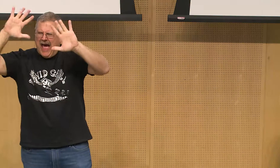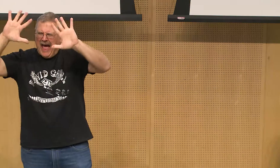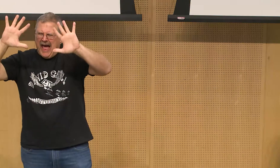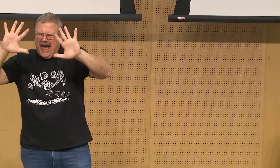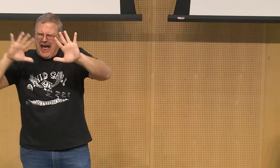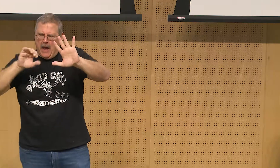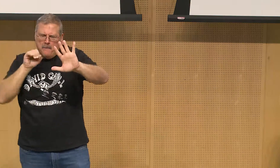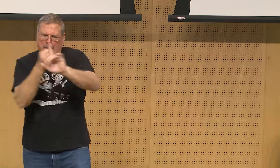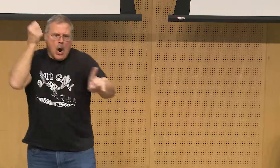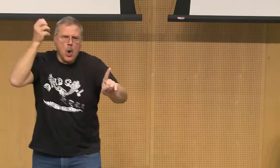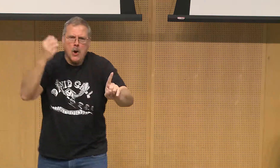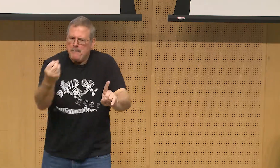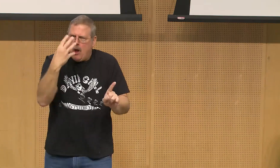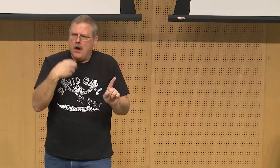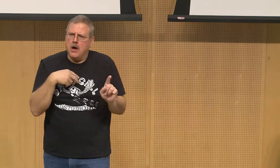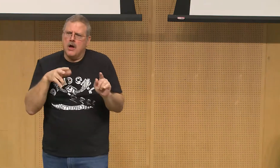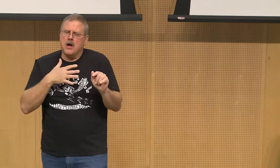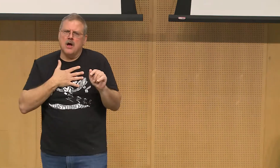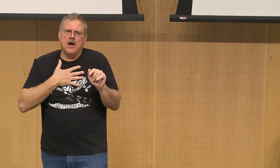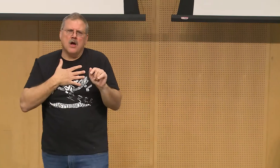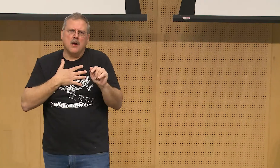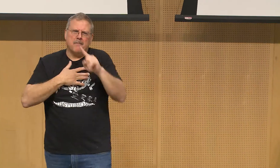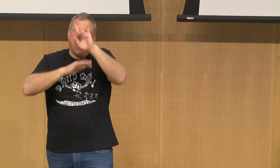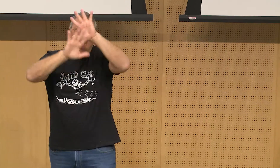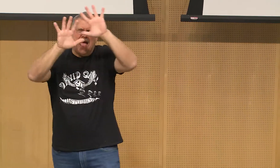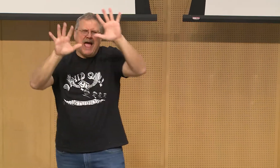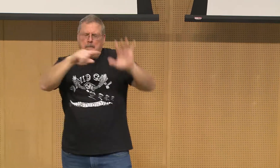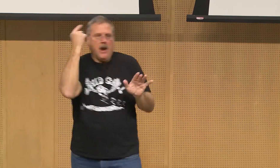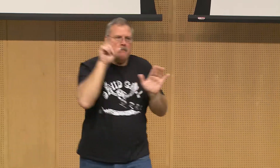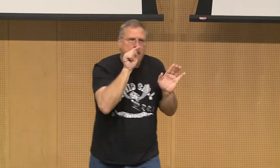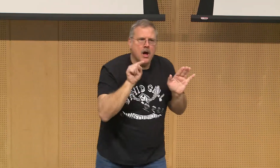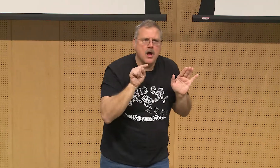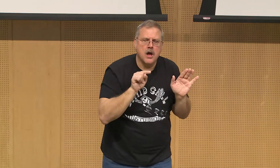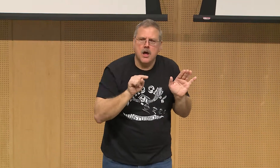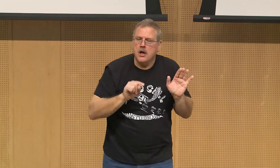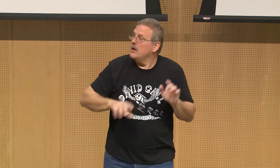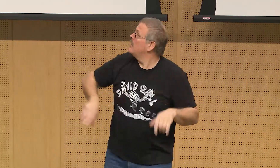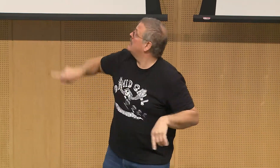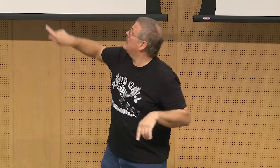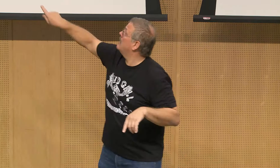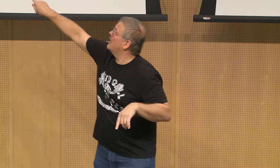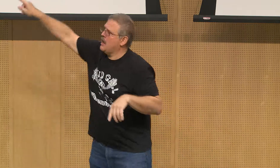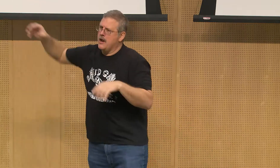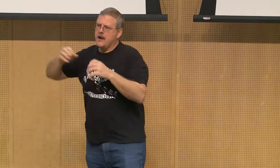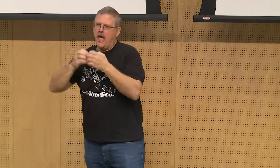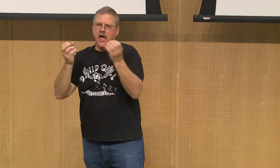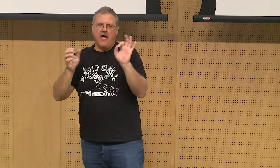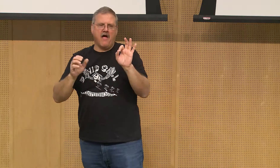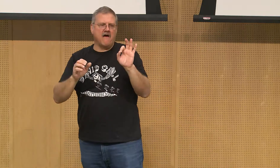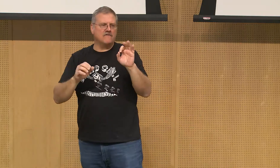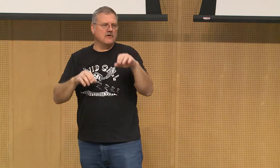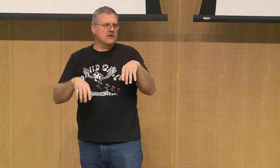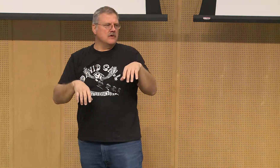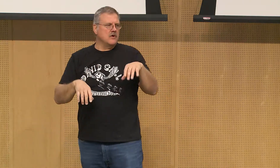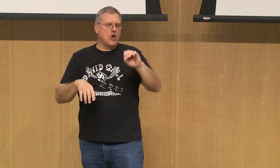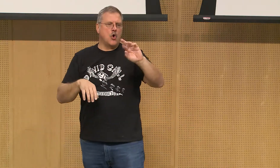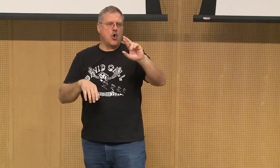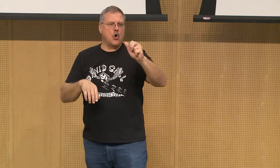Kathe typically has very strong lines, dark, black backgrounds and striking, white lines.